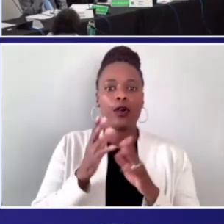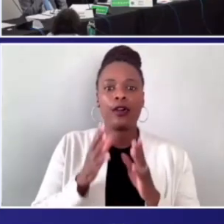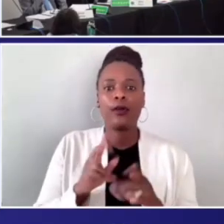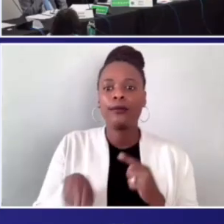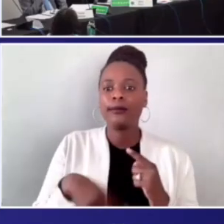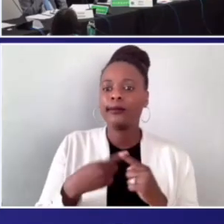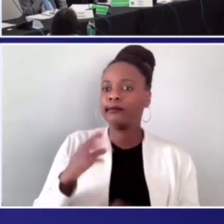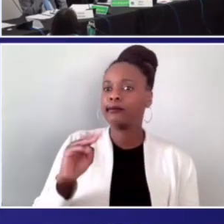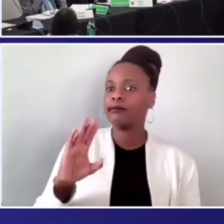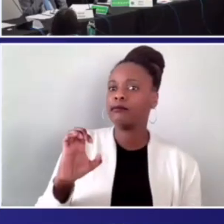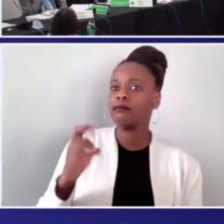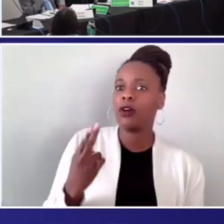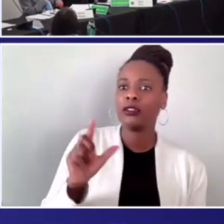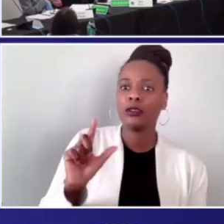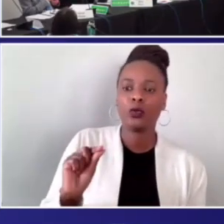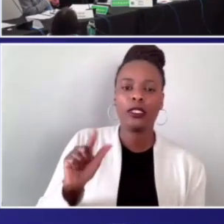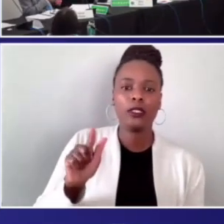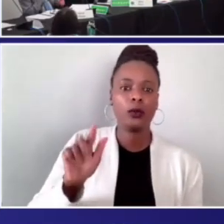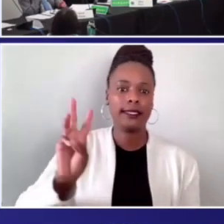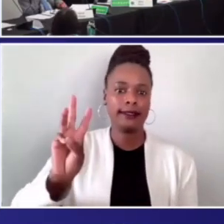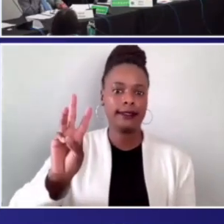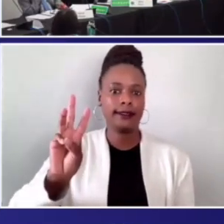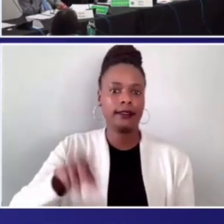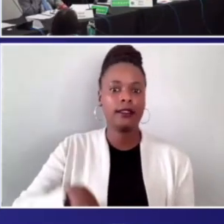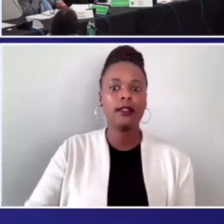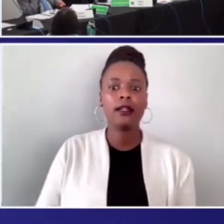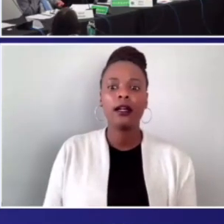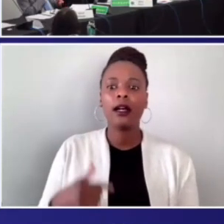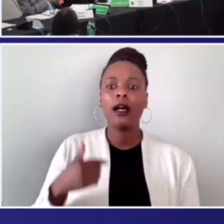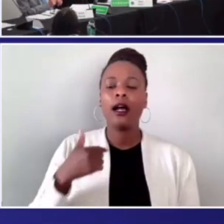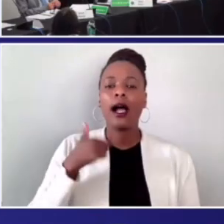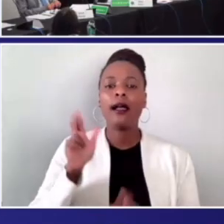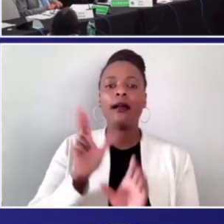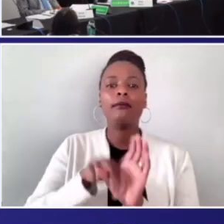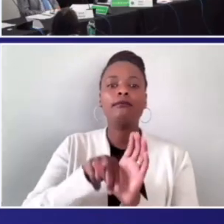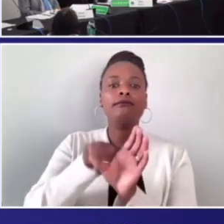2026 and I drop out of school. So I already have the loan. Like, I got the